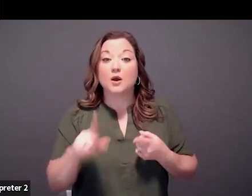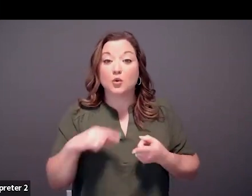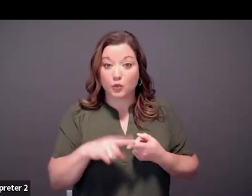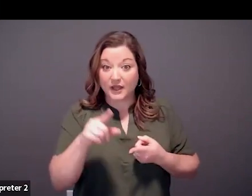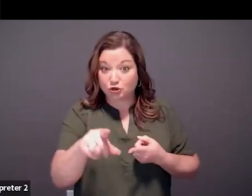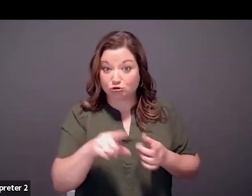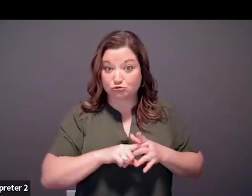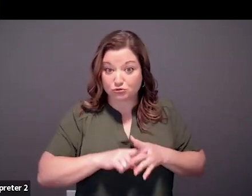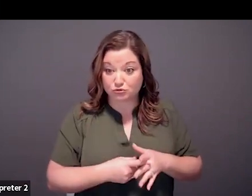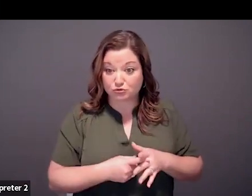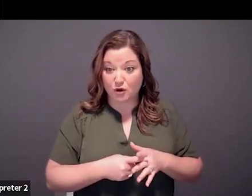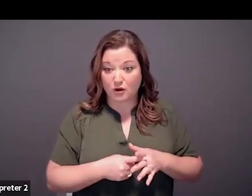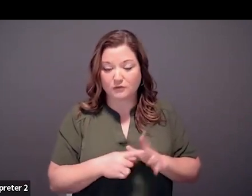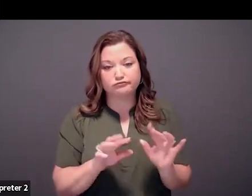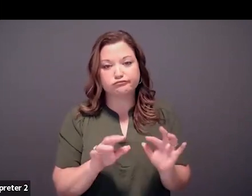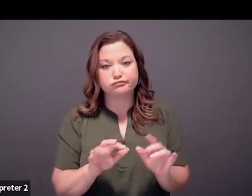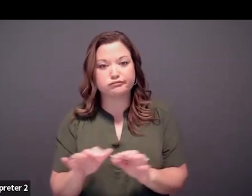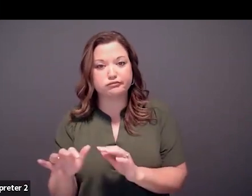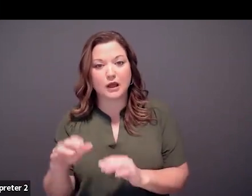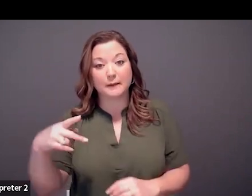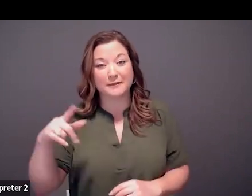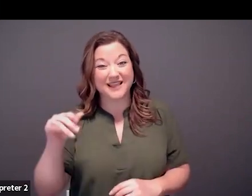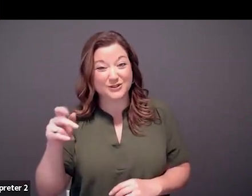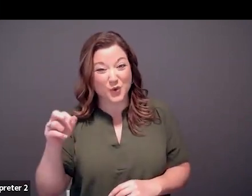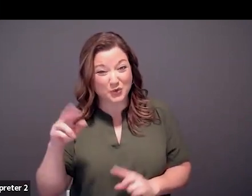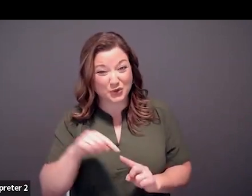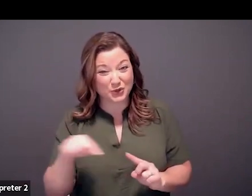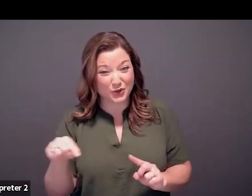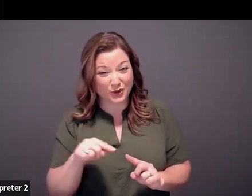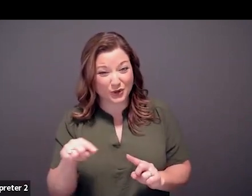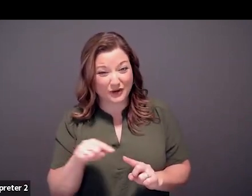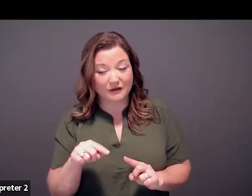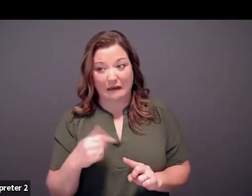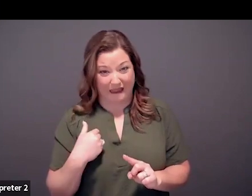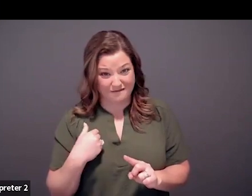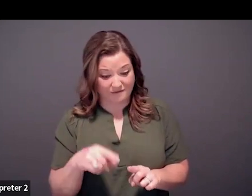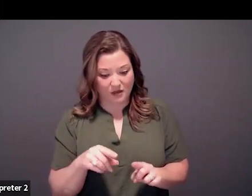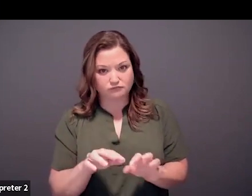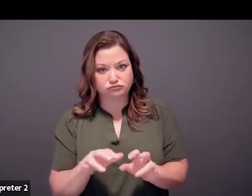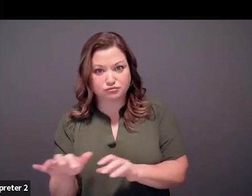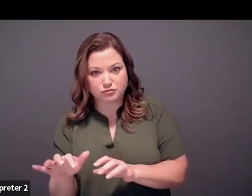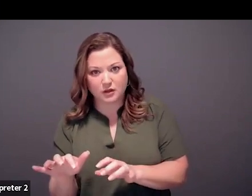into one of the text field that's using a placeholder, you immediately lose the placeholder.